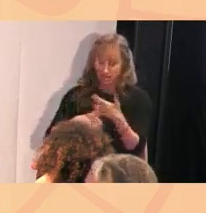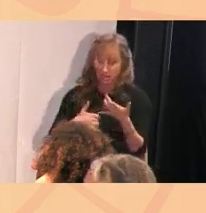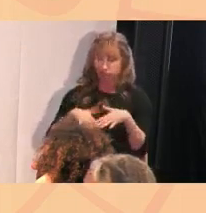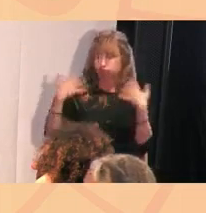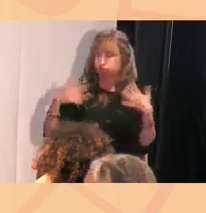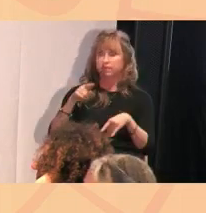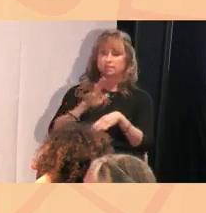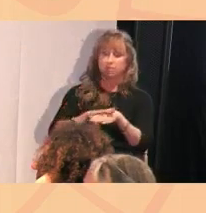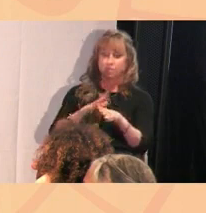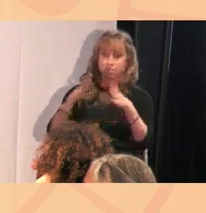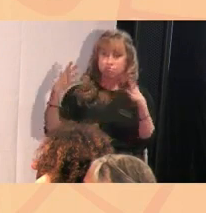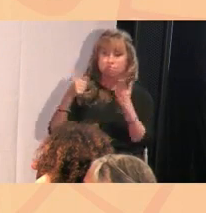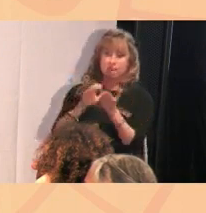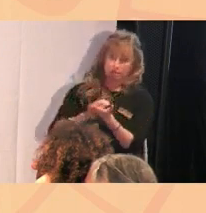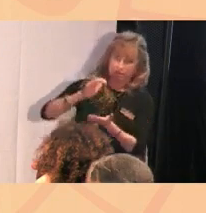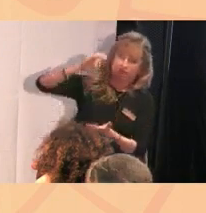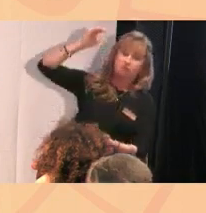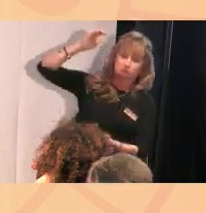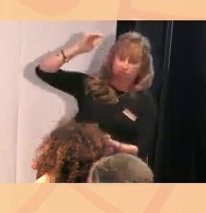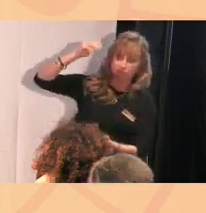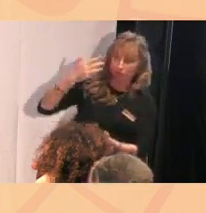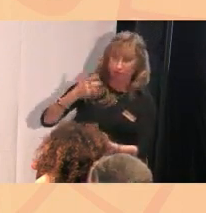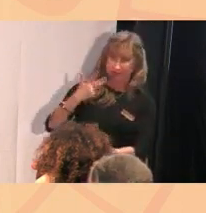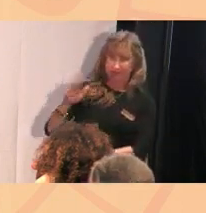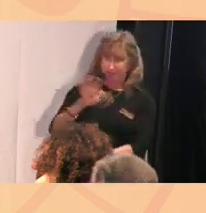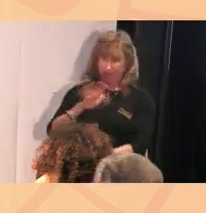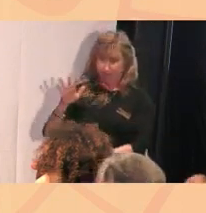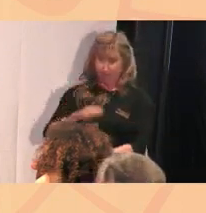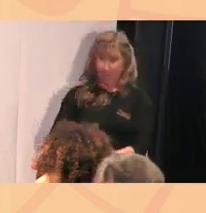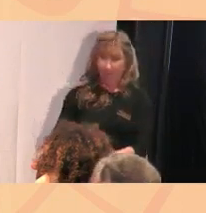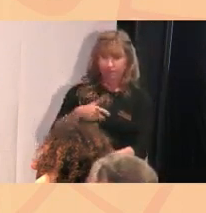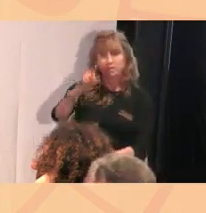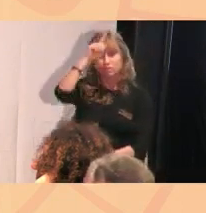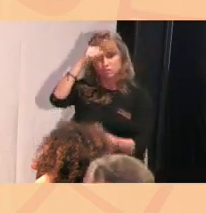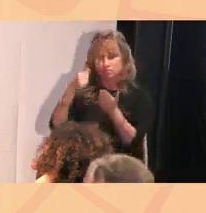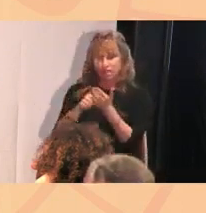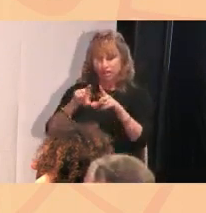funded put up nearly 2 million Deutschmarks into the project.